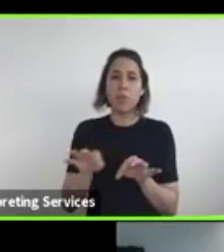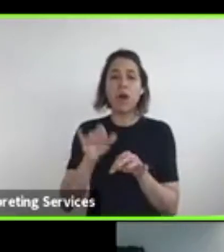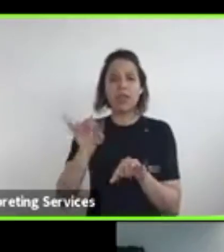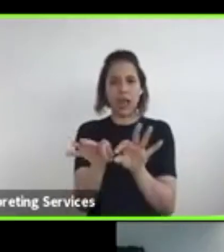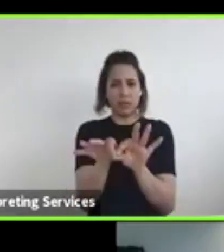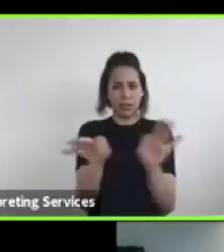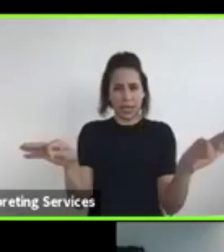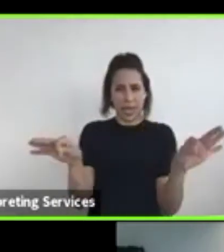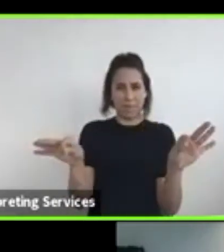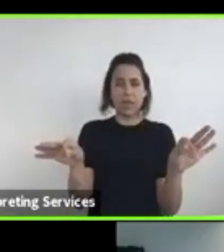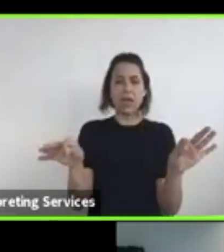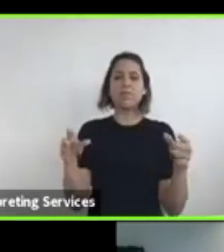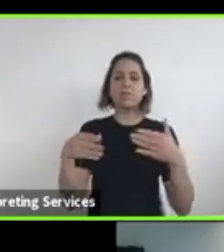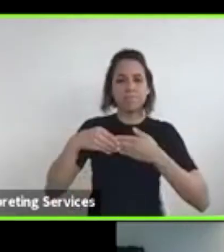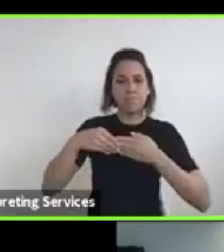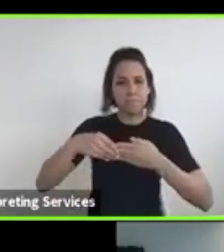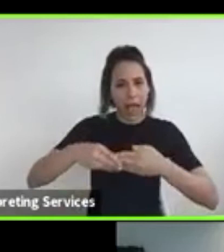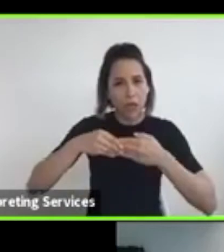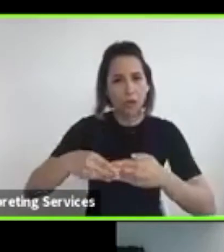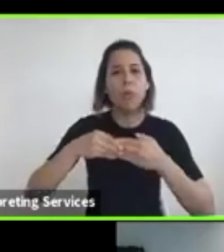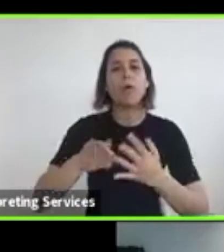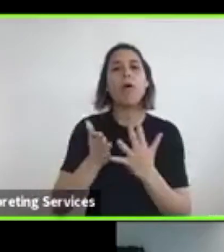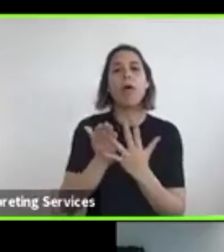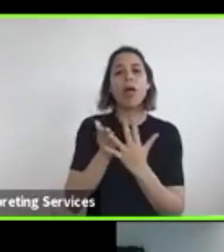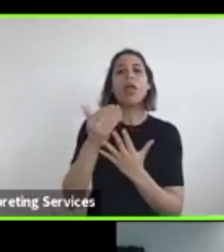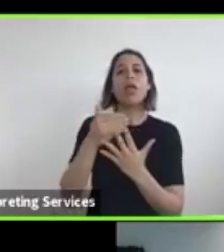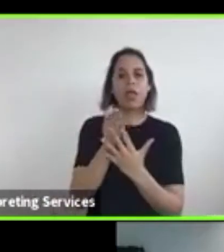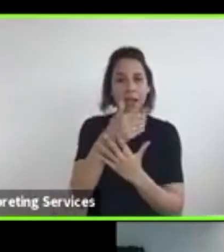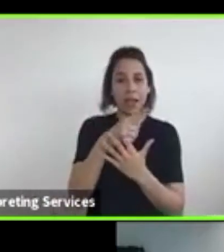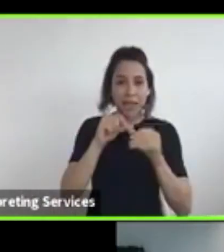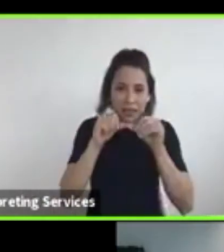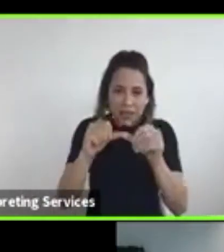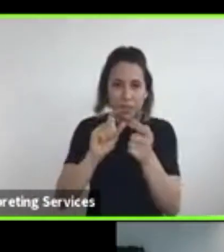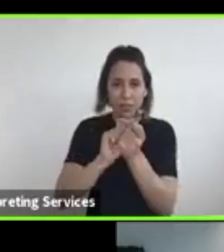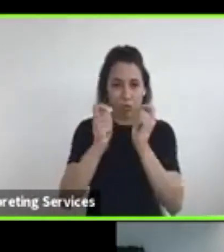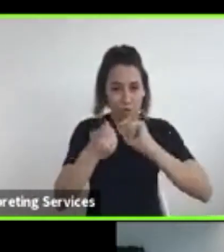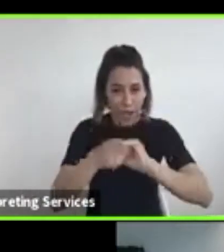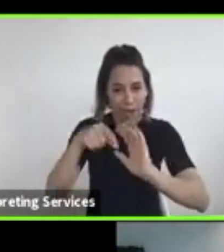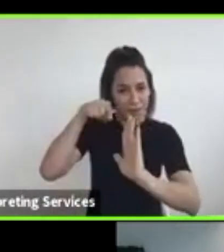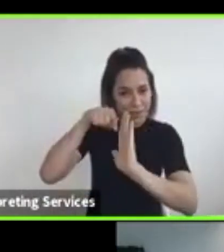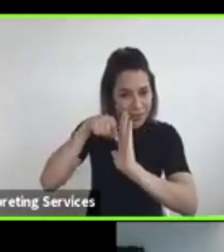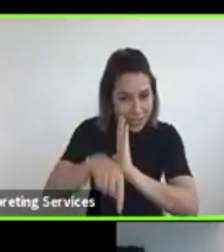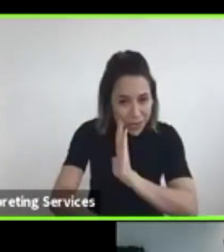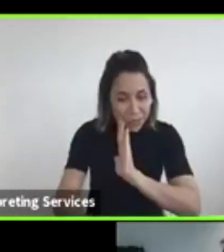MALLEABLE; AND CONTINUES TO CHANGE AND DEEPEN, AND, I THINK, THE ACCOUNTABILITY